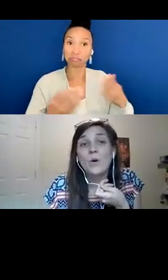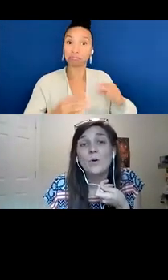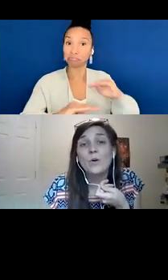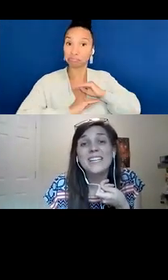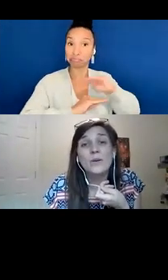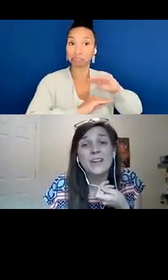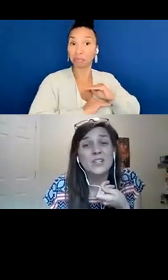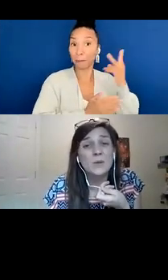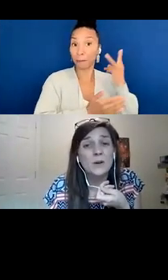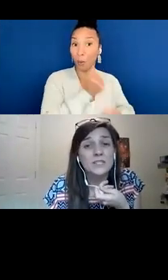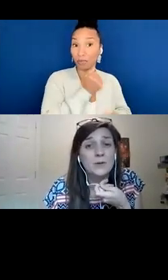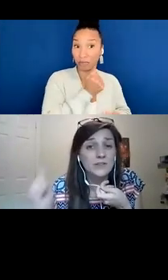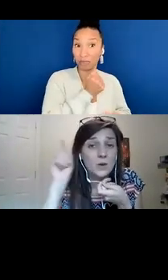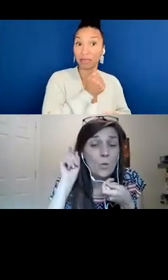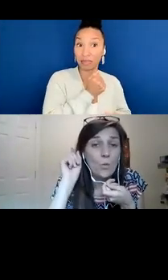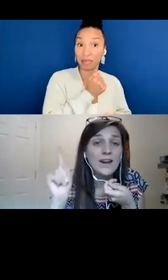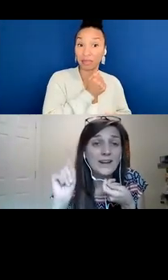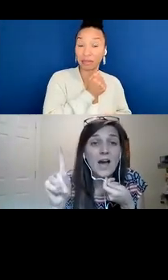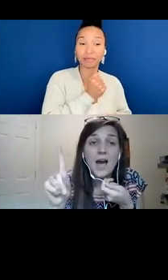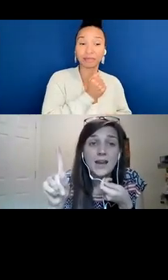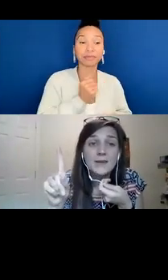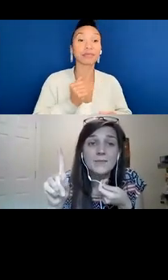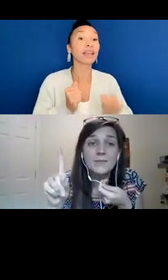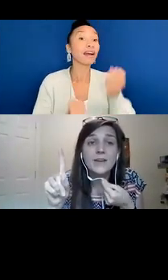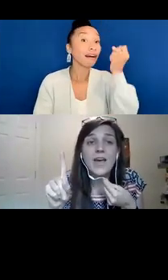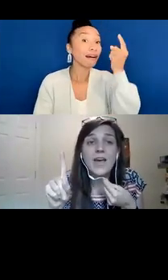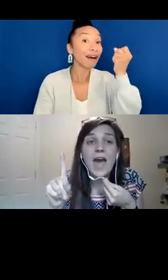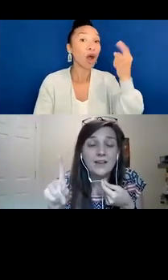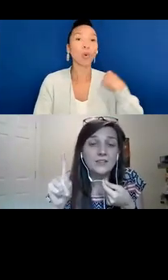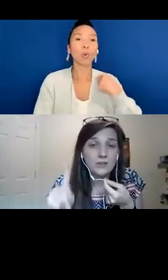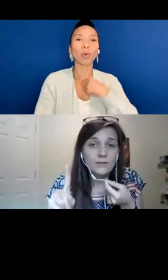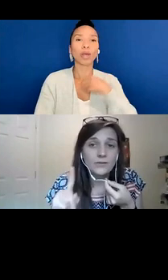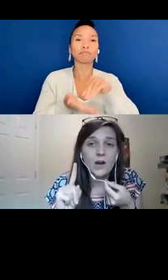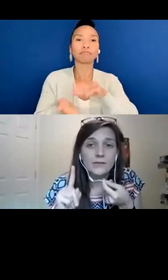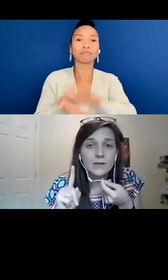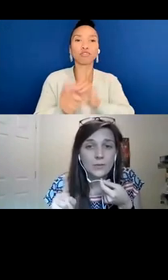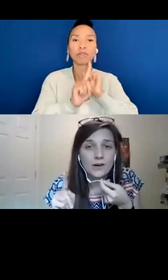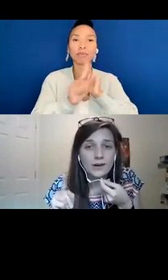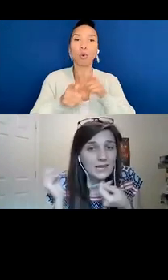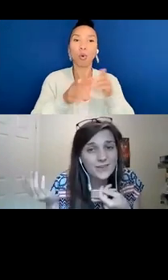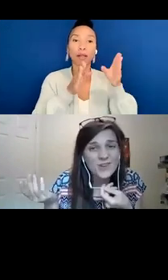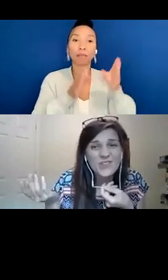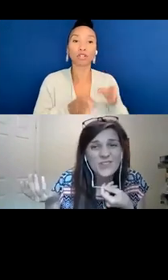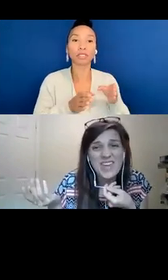We're only going to report this person one time as served on the report even though they